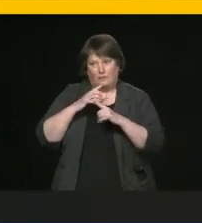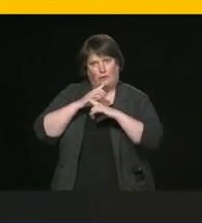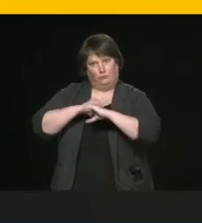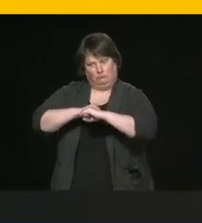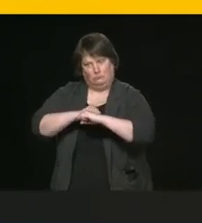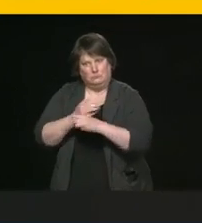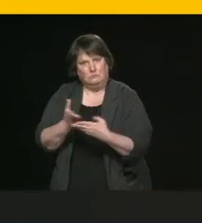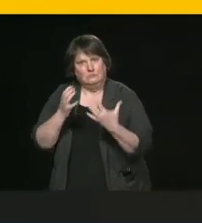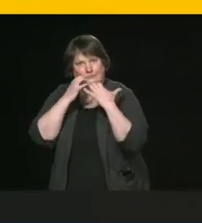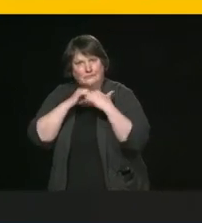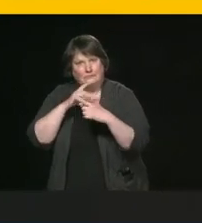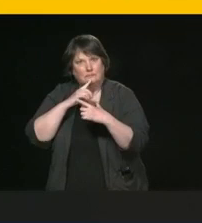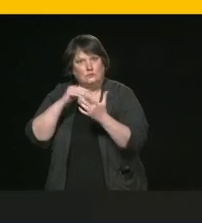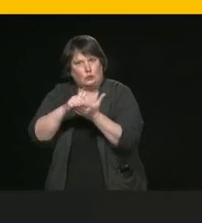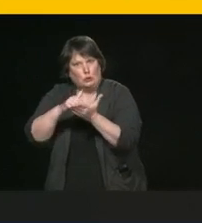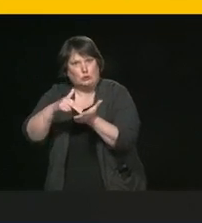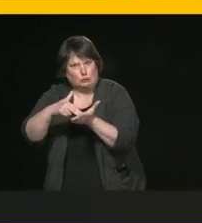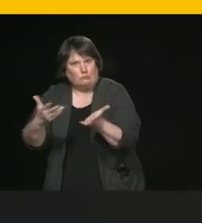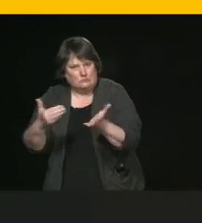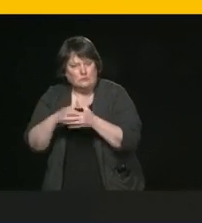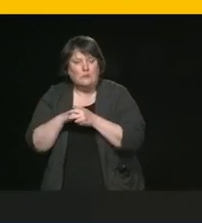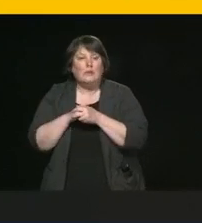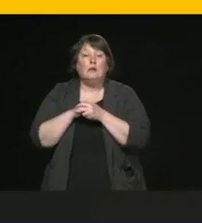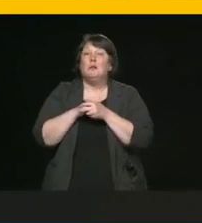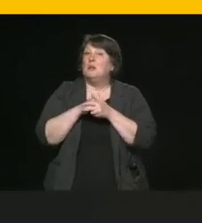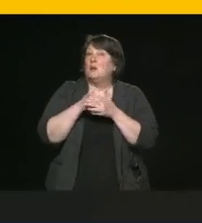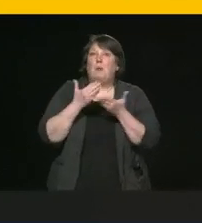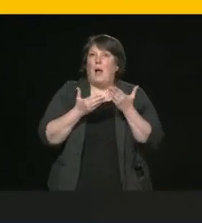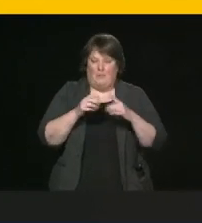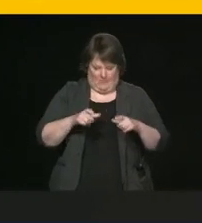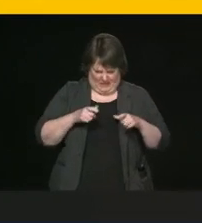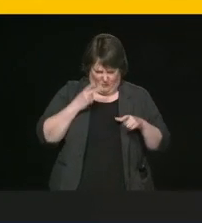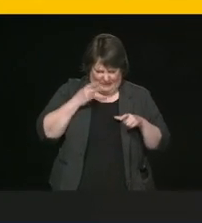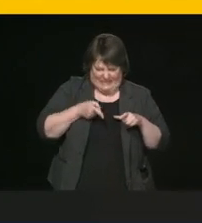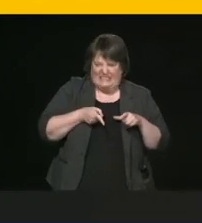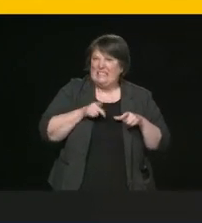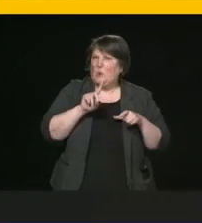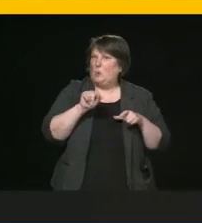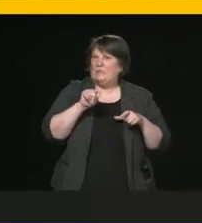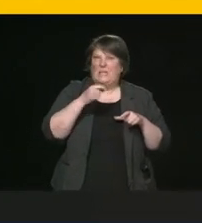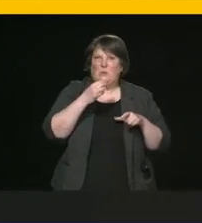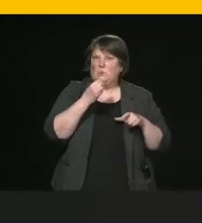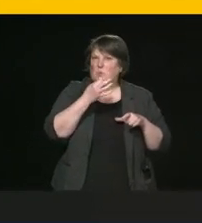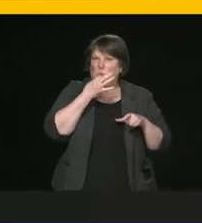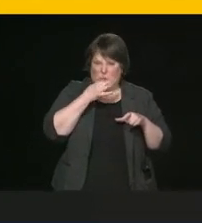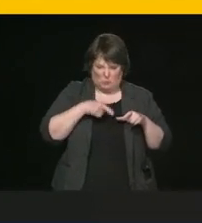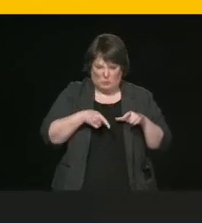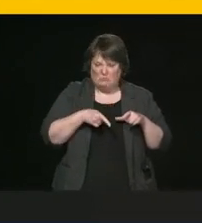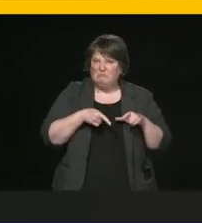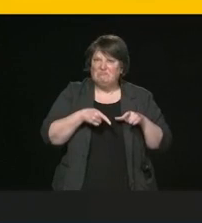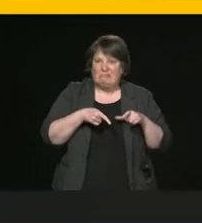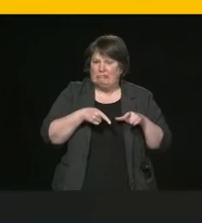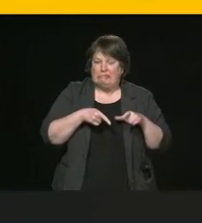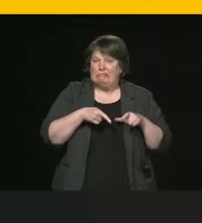TIMES, BECAUSE THE FIRST FOCUS IS THE SAFETY OF THE PEOPLE THAT USE THE EQUIPMENT, BUT THERE MAY